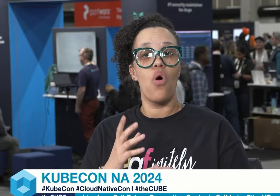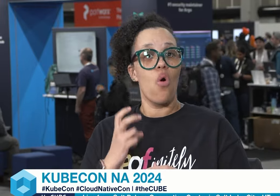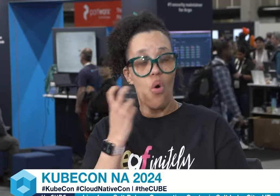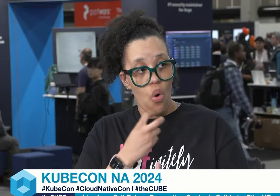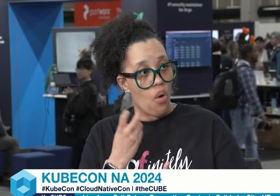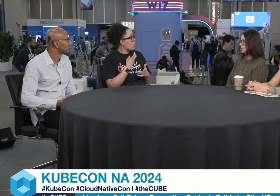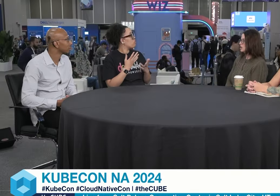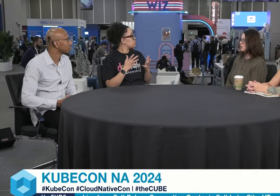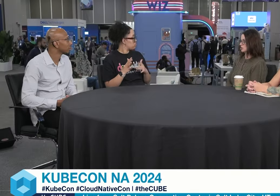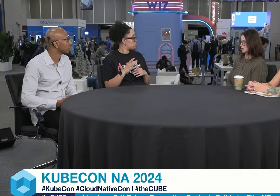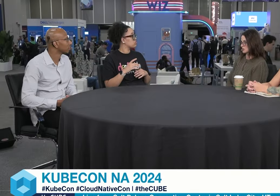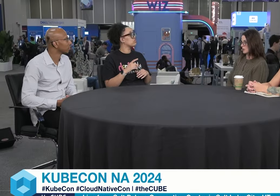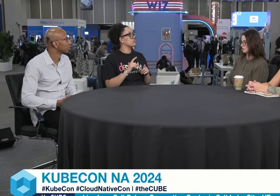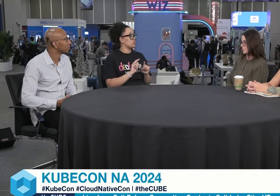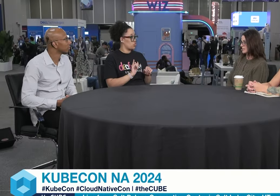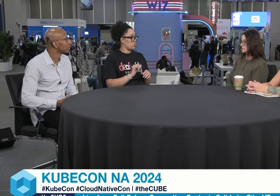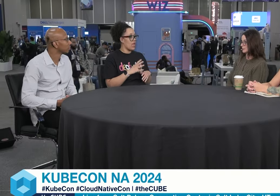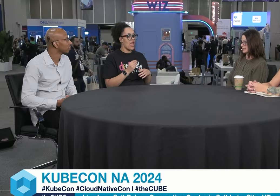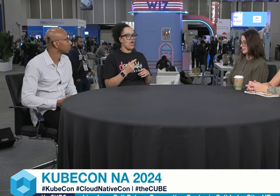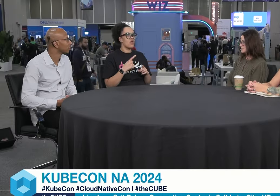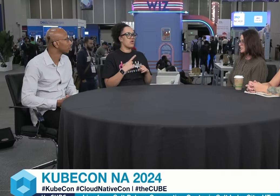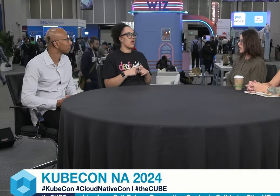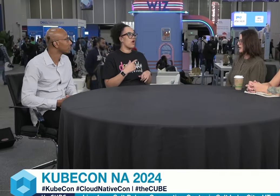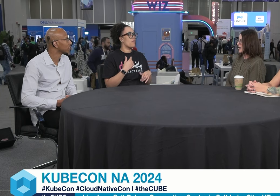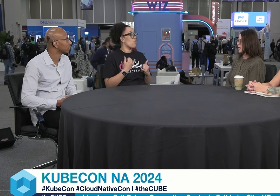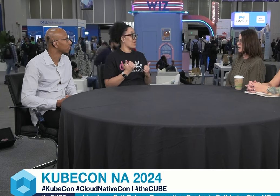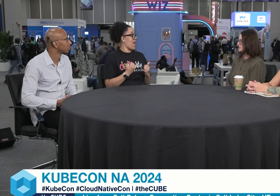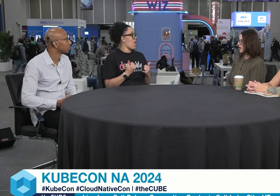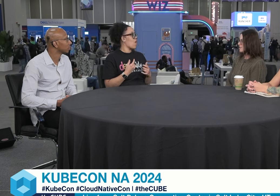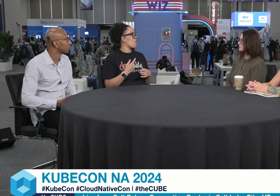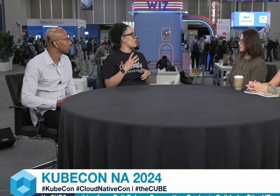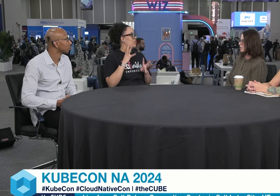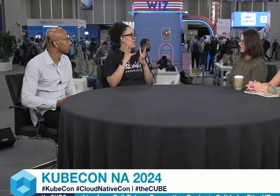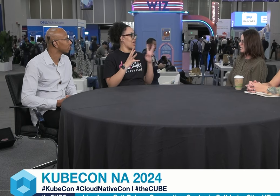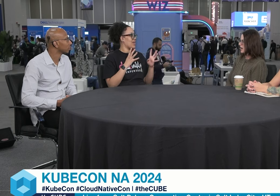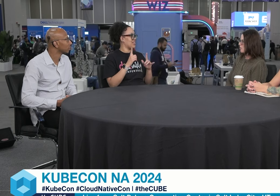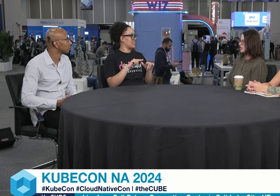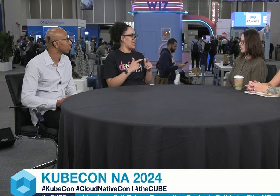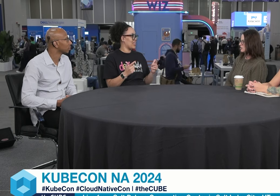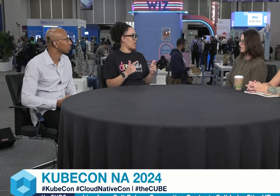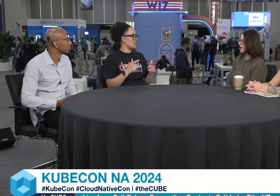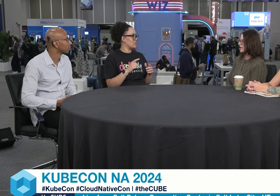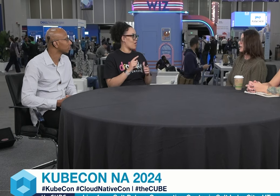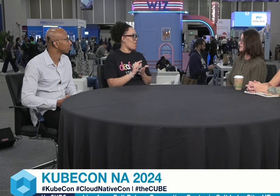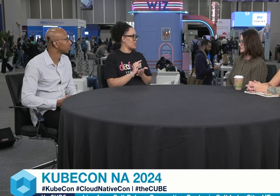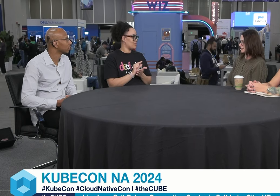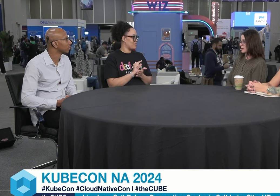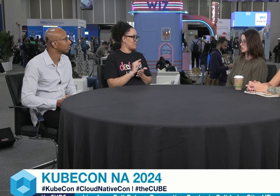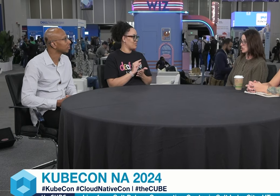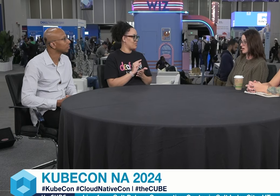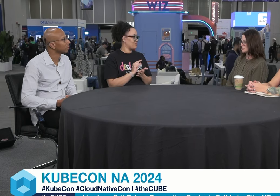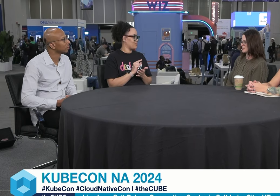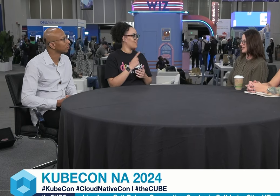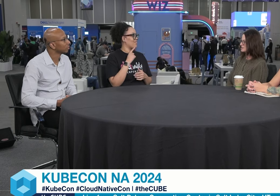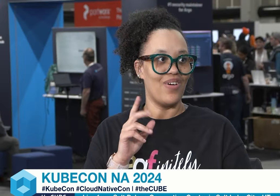and do not sign who use their own voice and read lips. And right now we are creating a sign language glossary